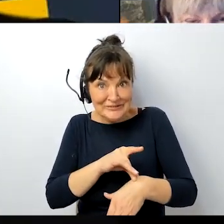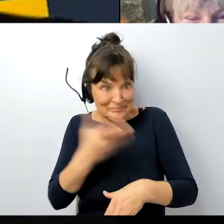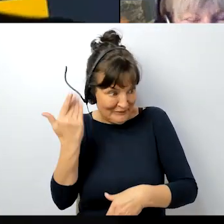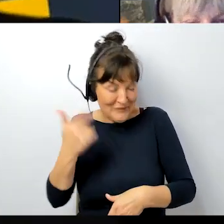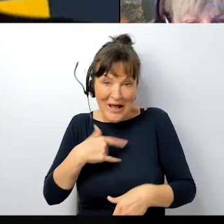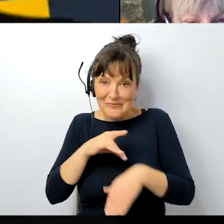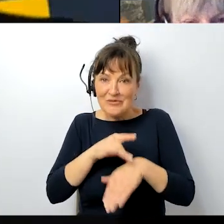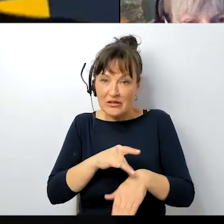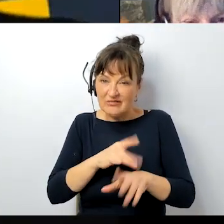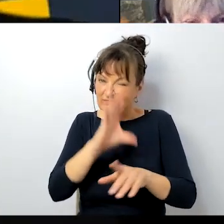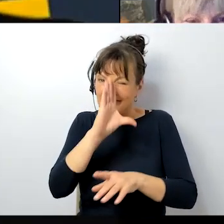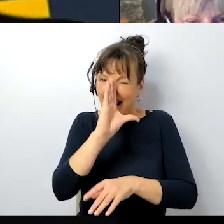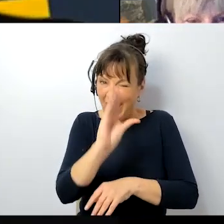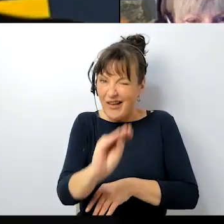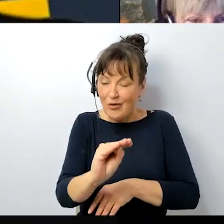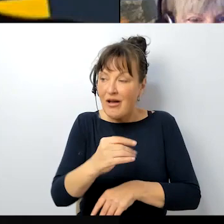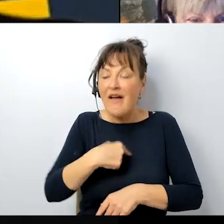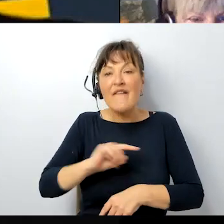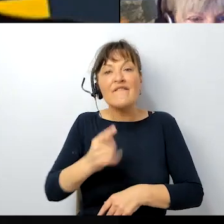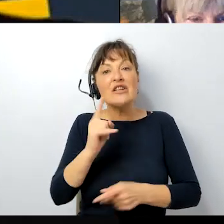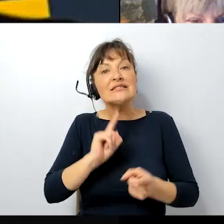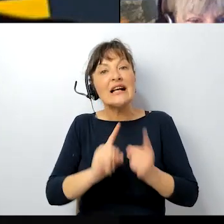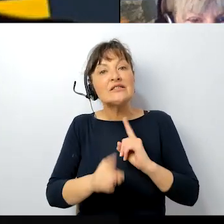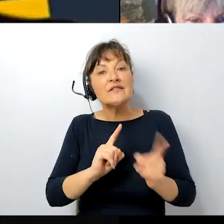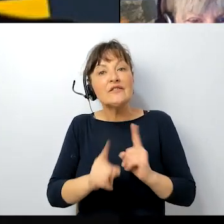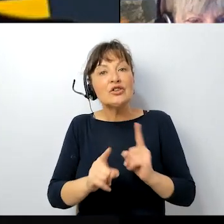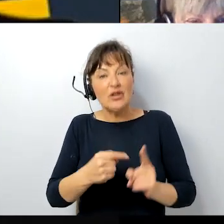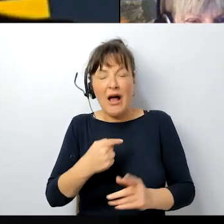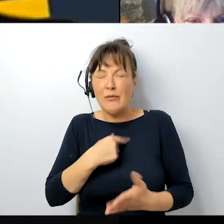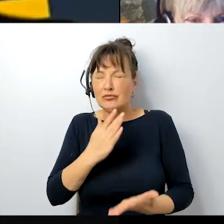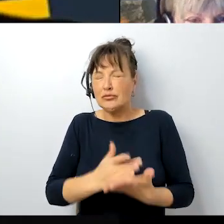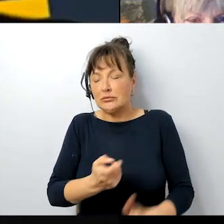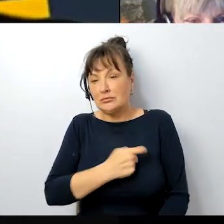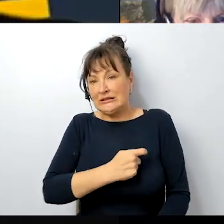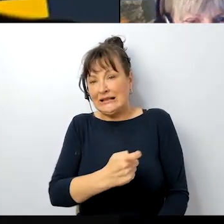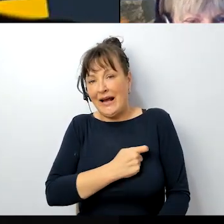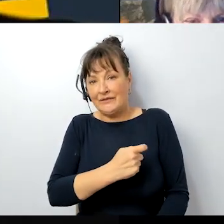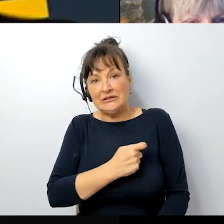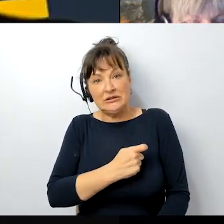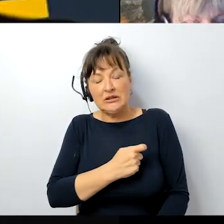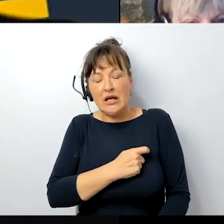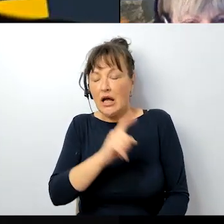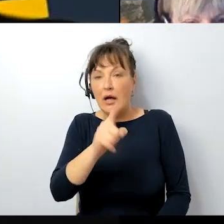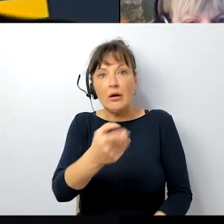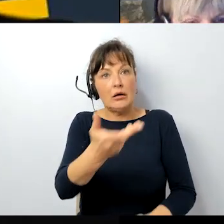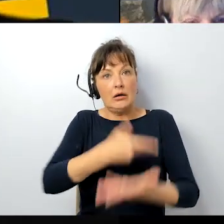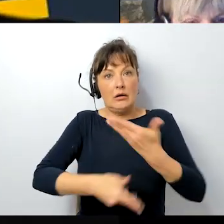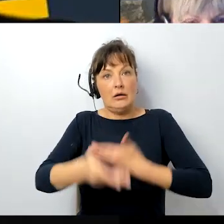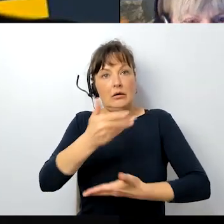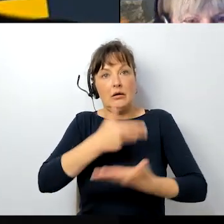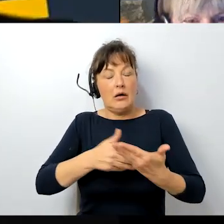but in my original interview I was so so so so nervous and I did actually just say I'm so sorry,